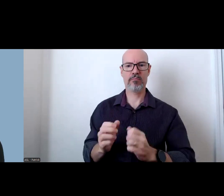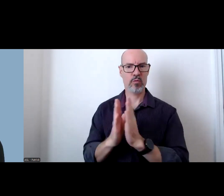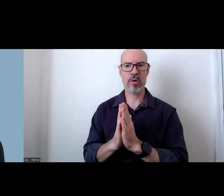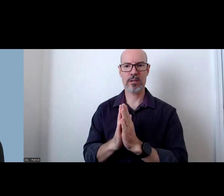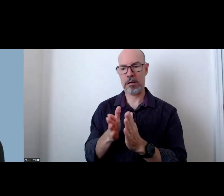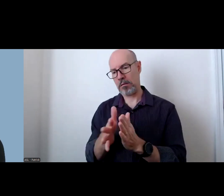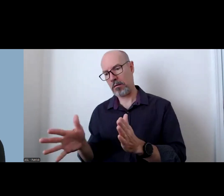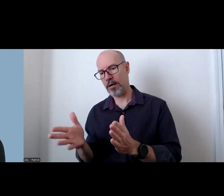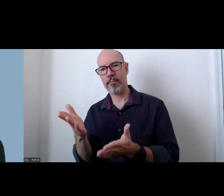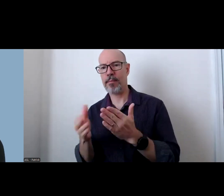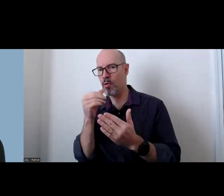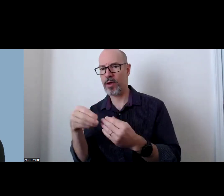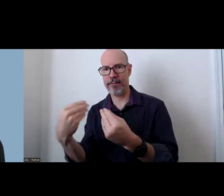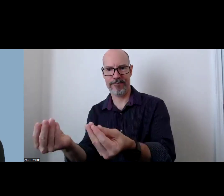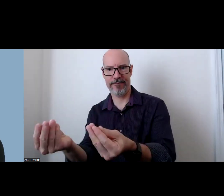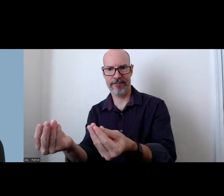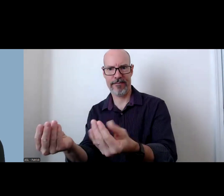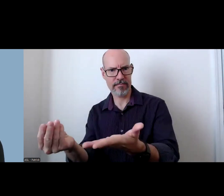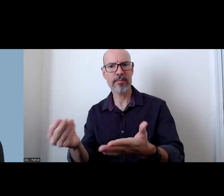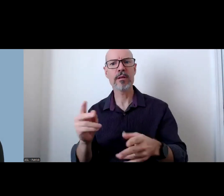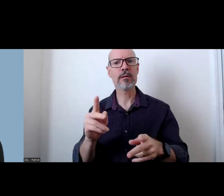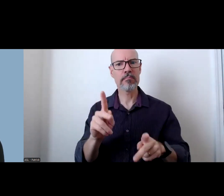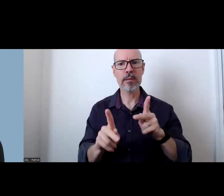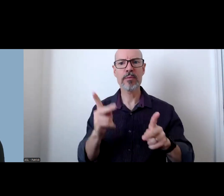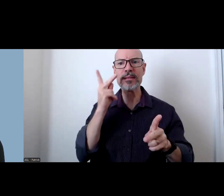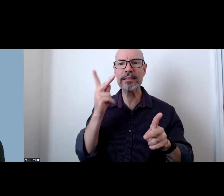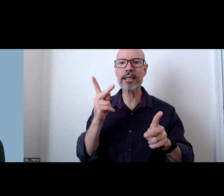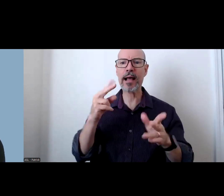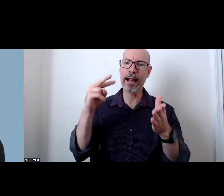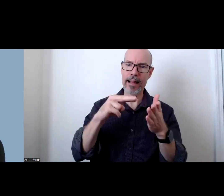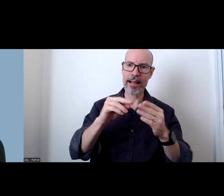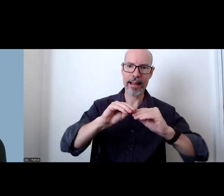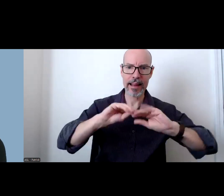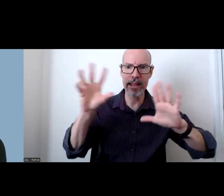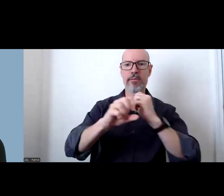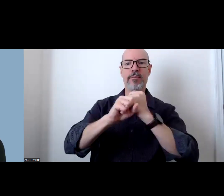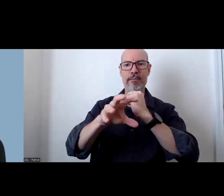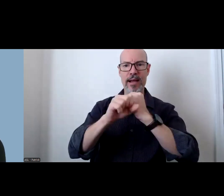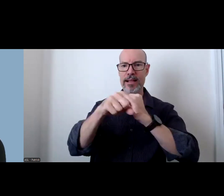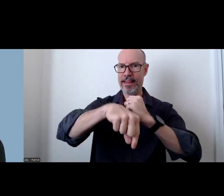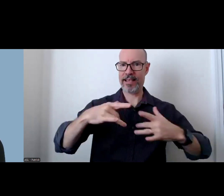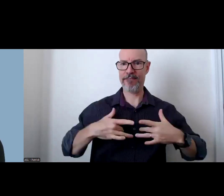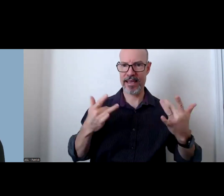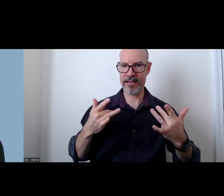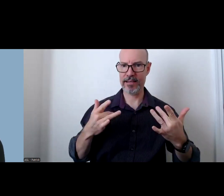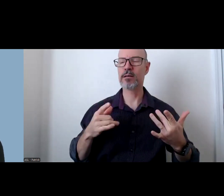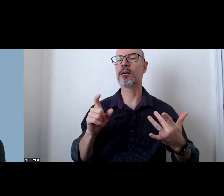that those are available, so they know they might want to come, and they know what they have to do to make sure those